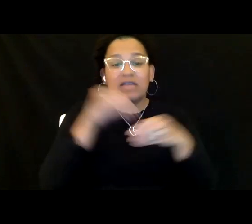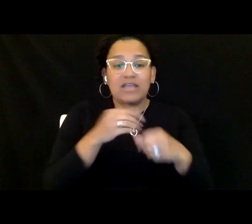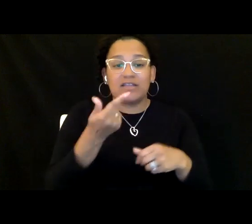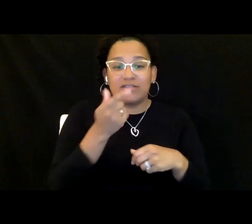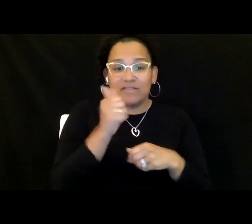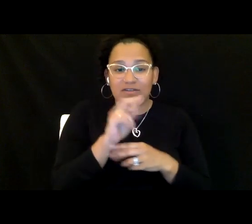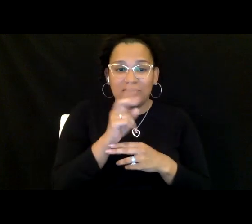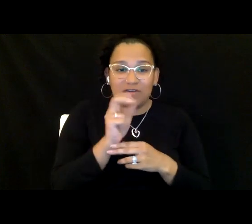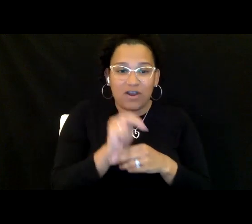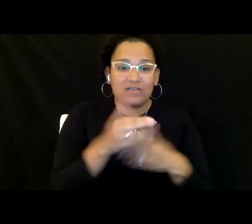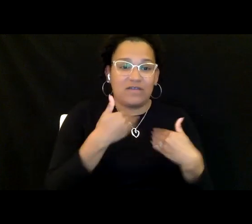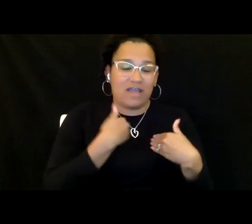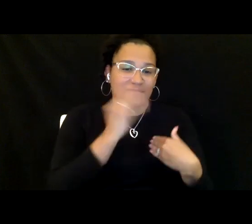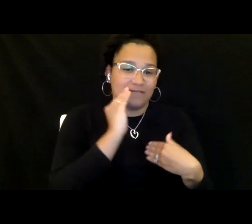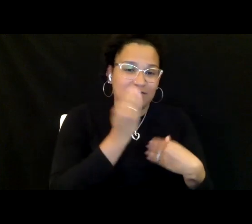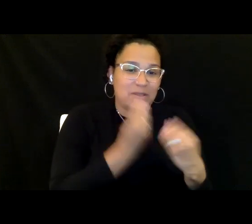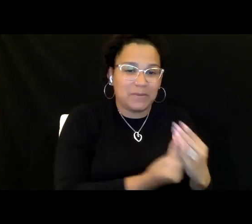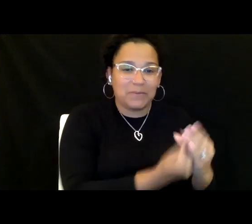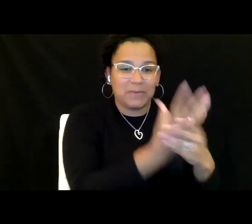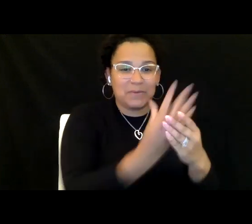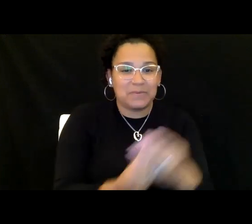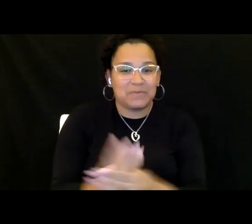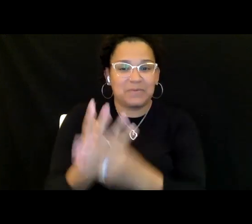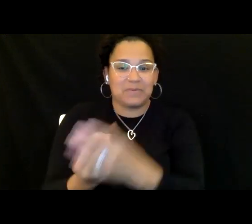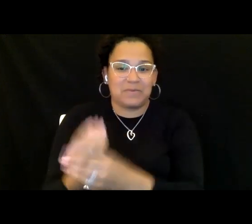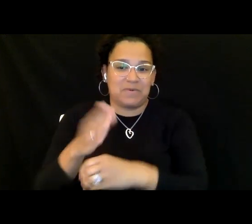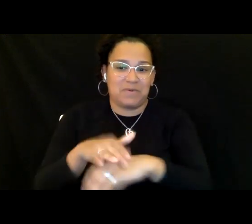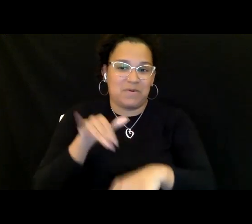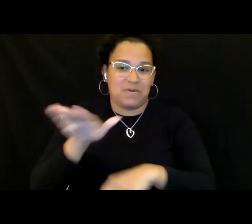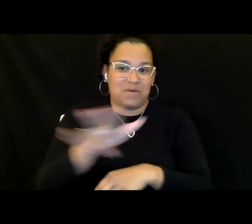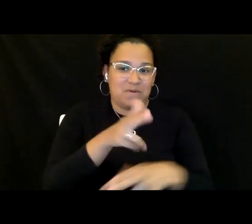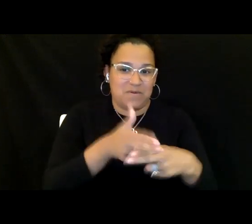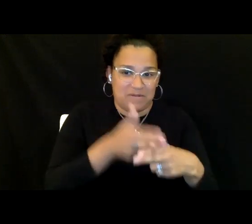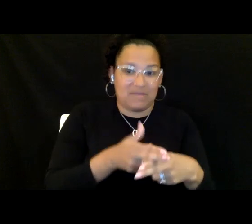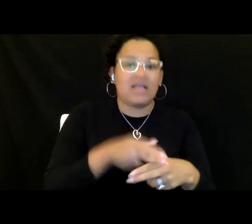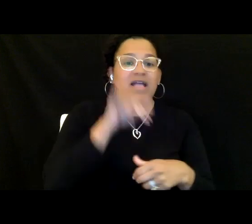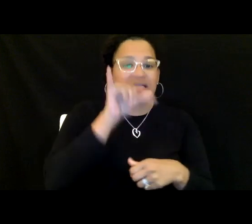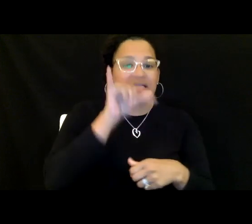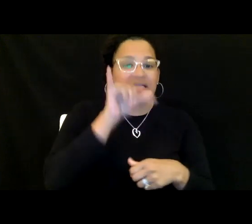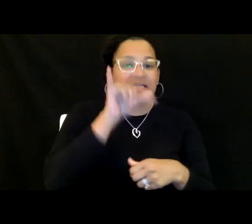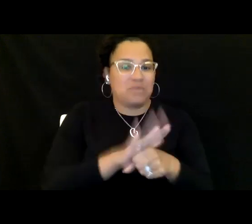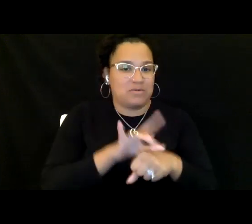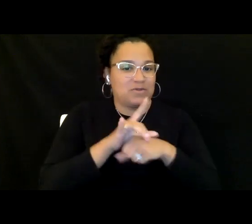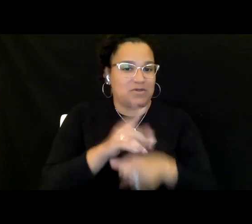Liv Mammone: Columbine and Narcissus kazoo your name, this is the promise the earth keeps, why does.